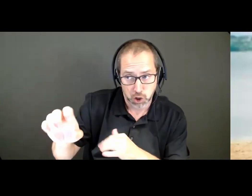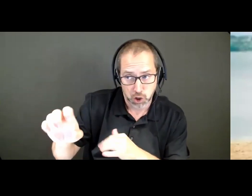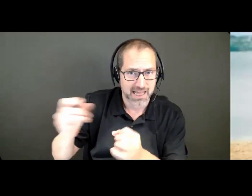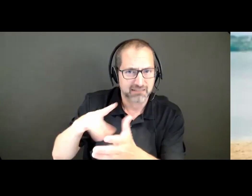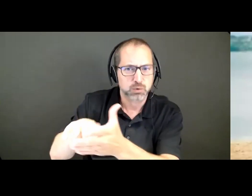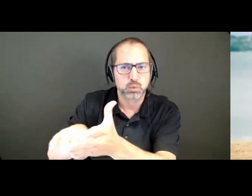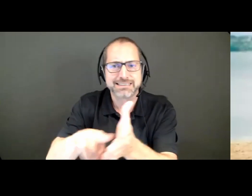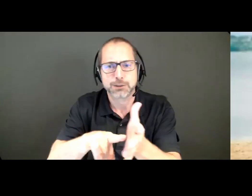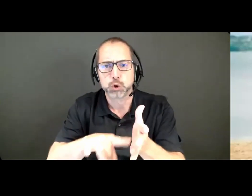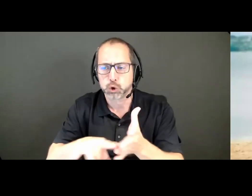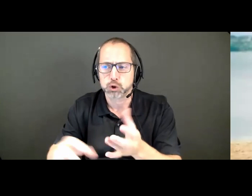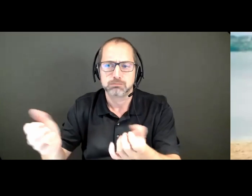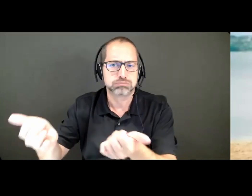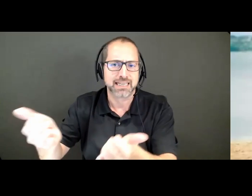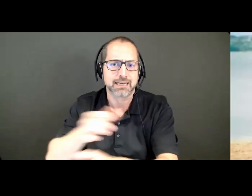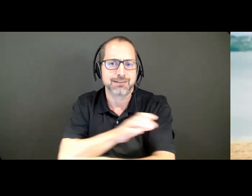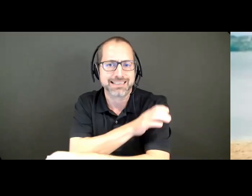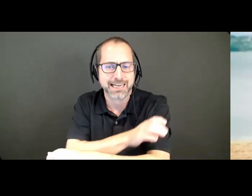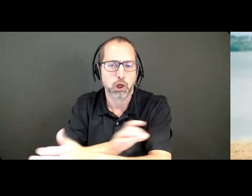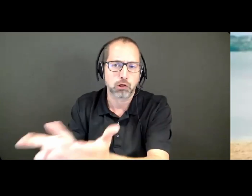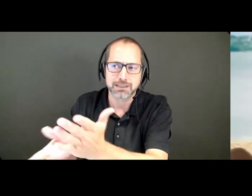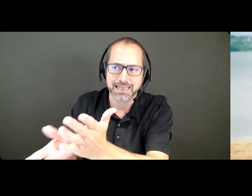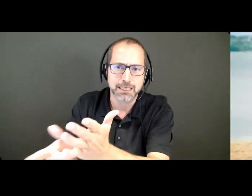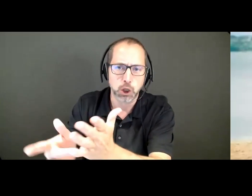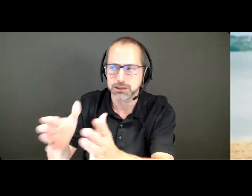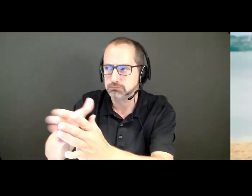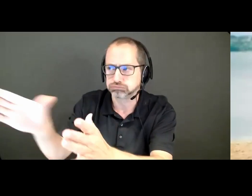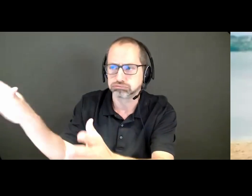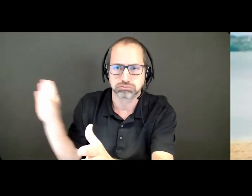sort of, the clinical and technical side of things, but then there’s a real lack